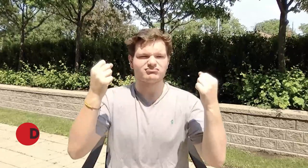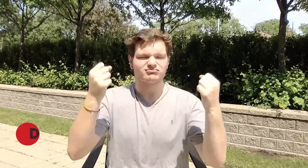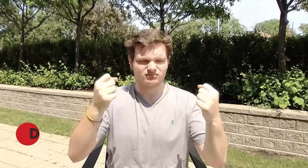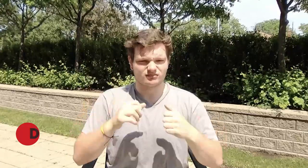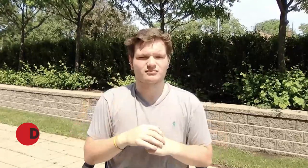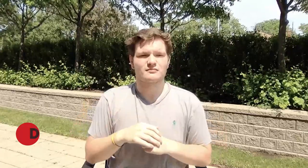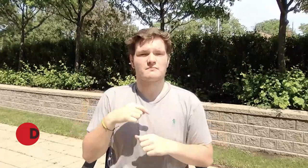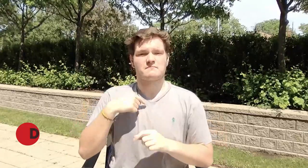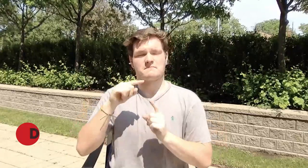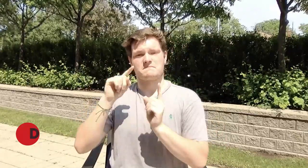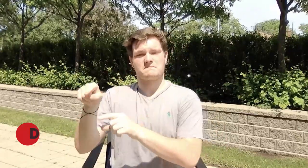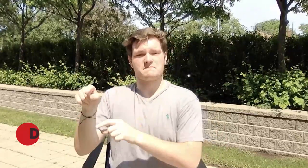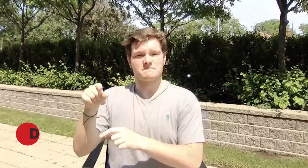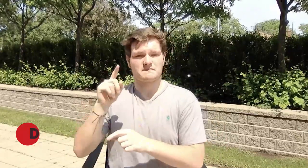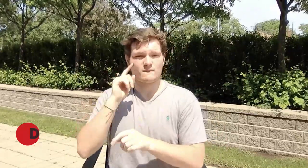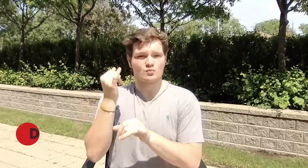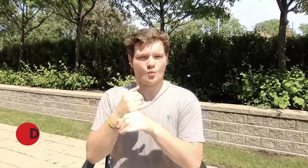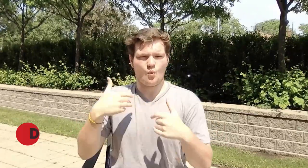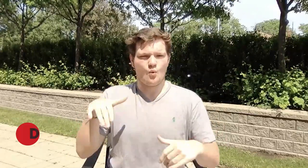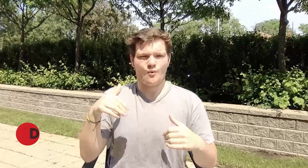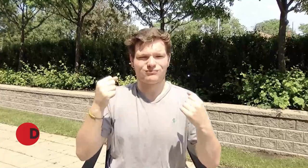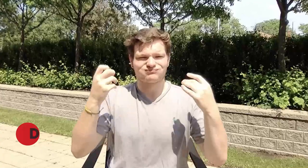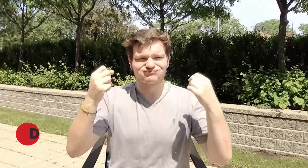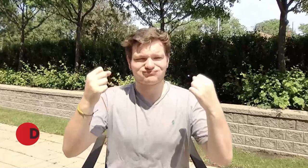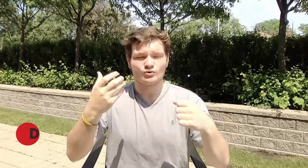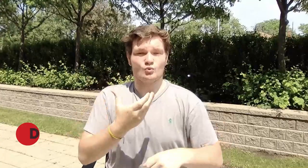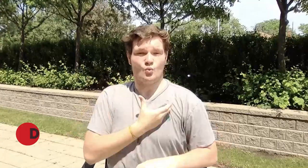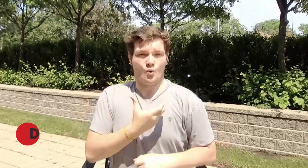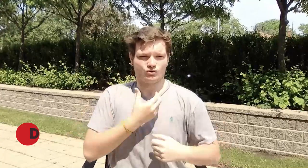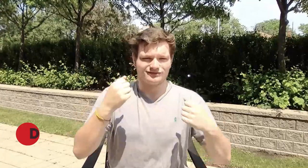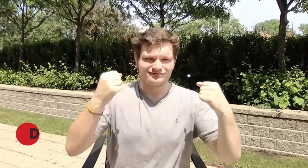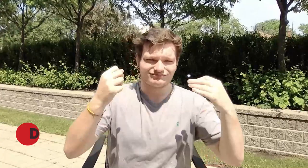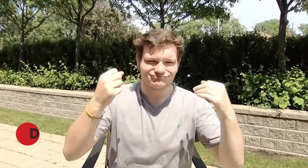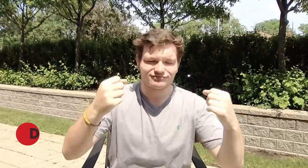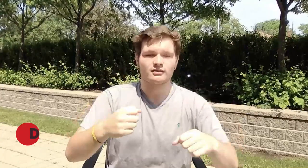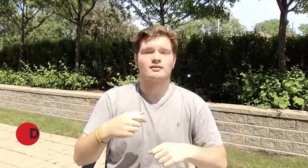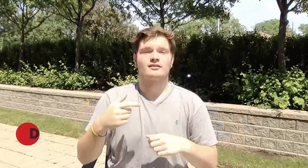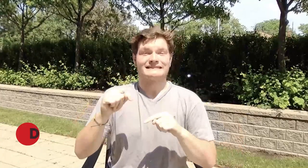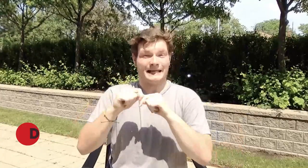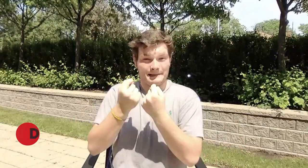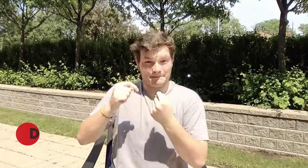I could socialize in signs. I could sign with the coach,